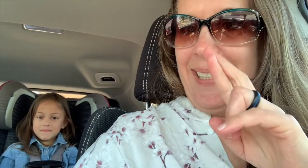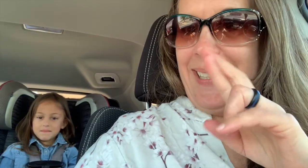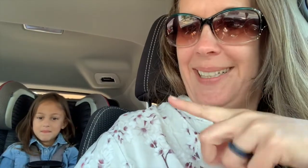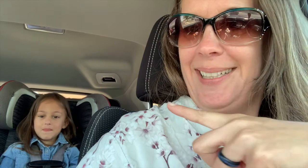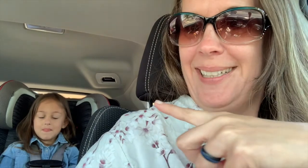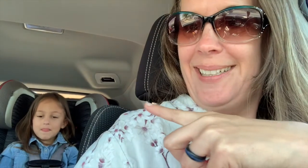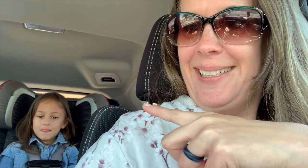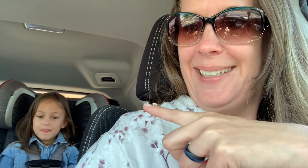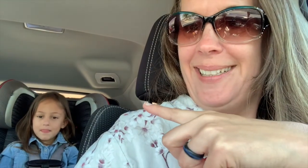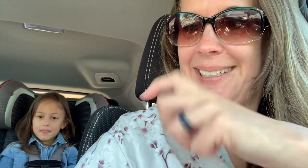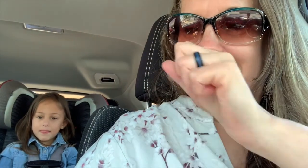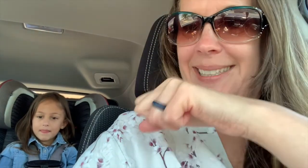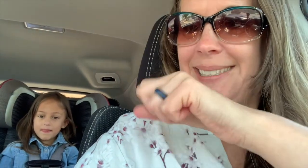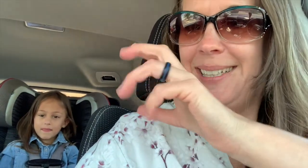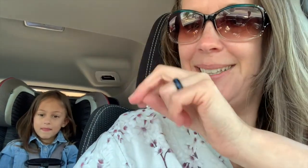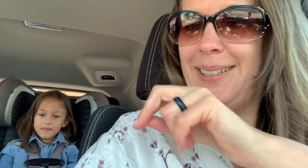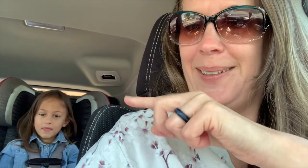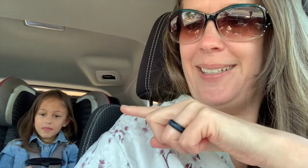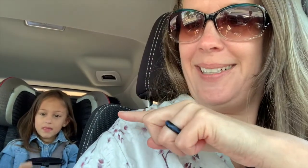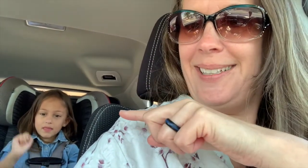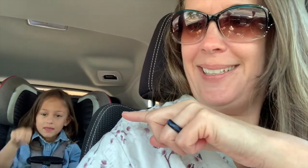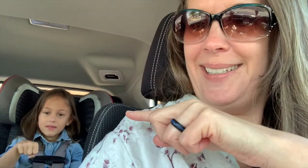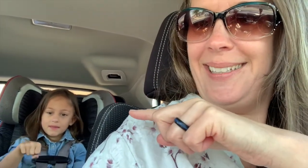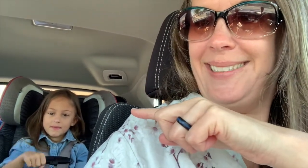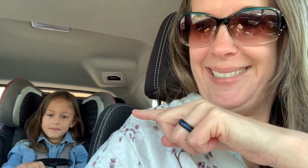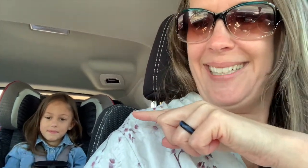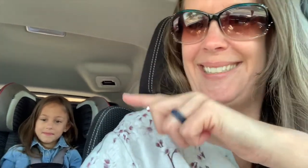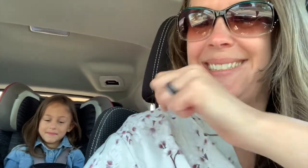Are you ready? Yes or No? Yes.